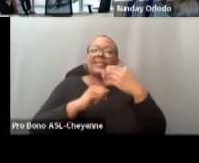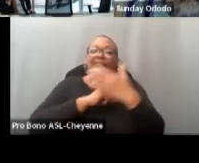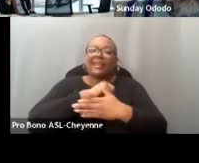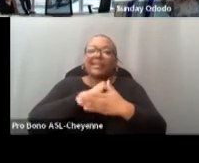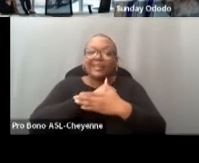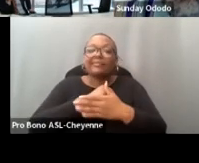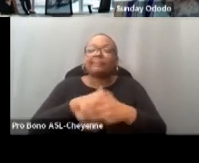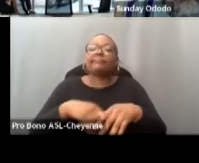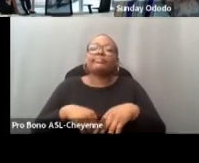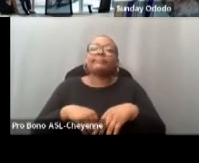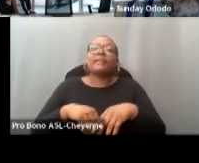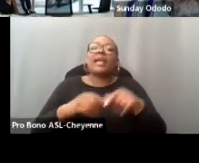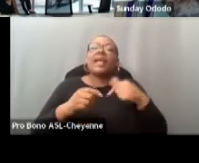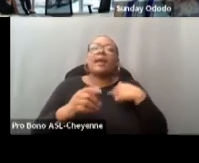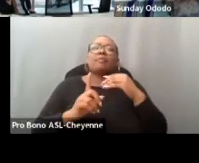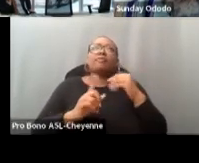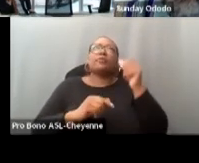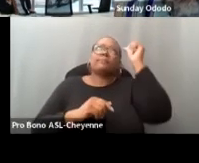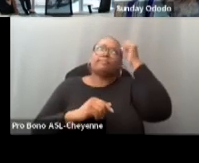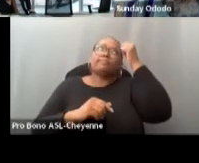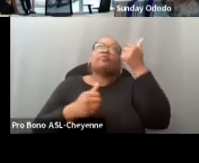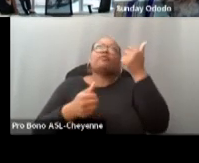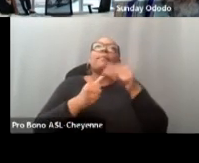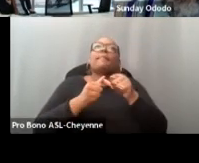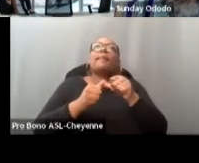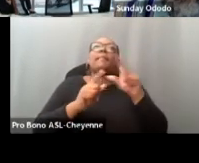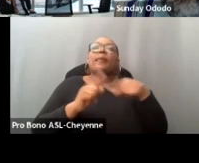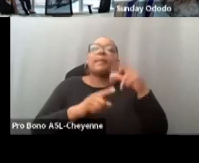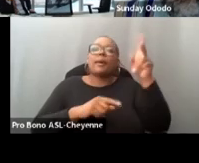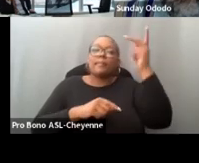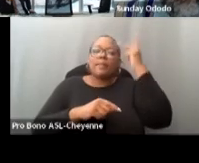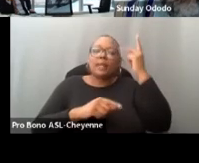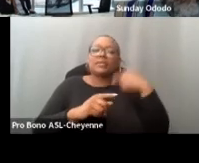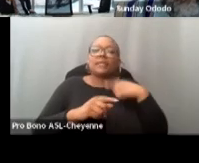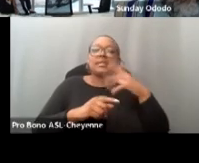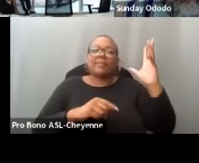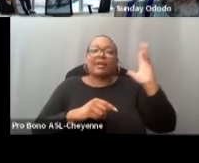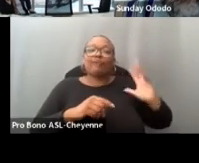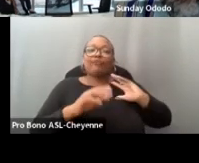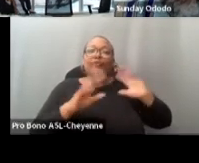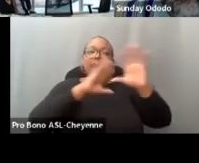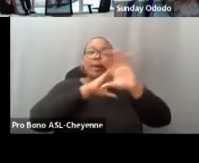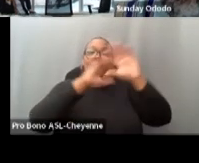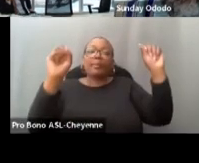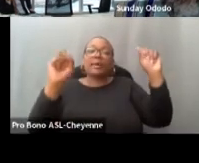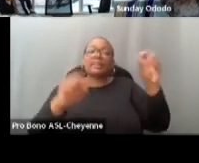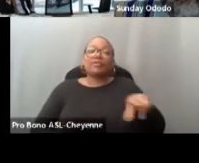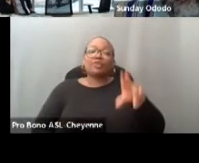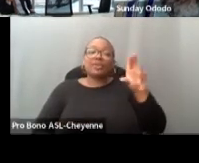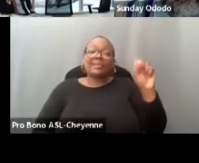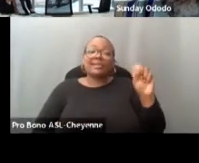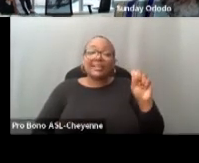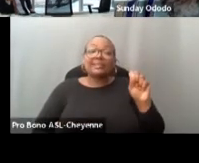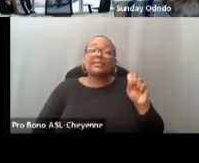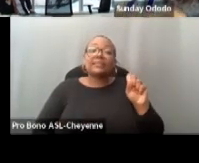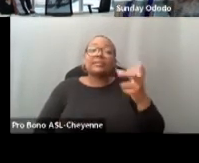and I'm just kind of reminded from in politics about the former president of the United States,